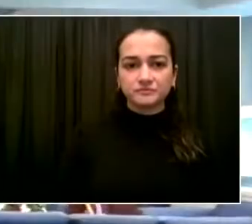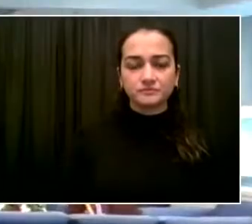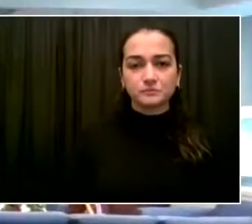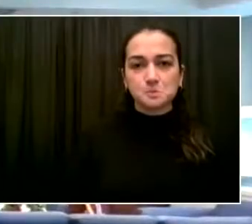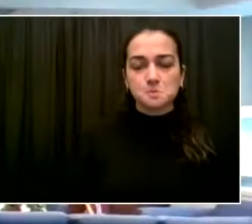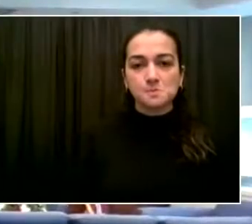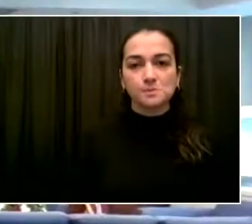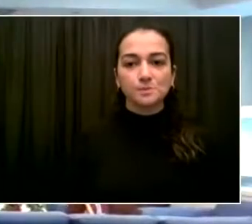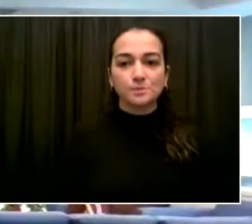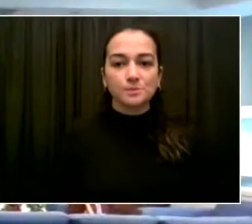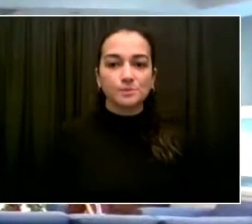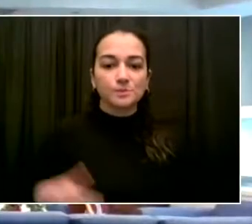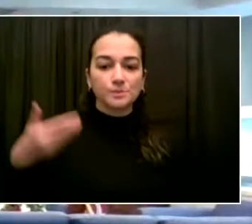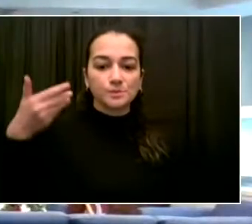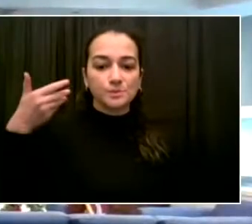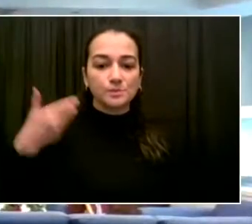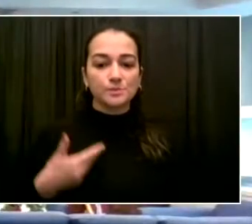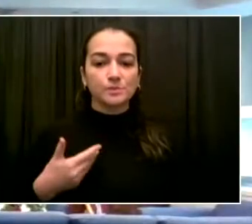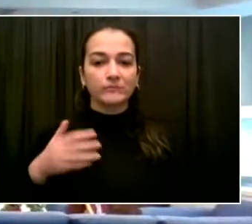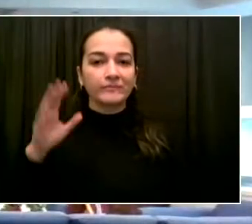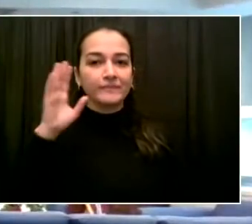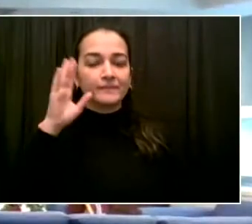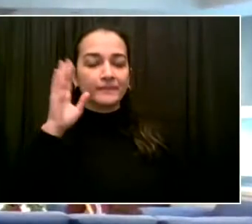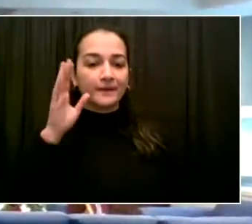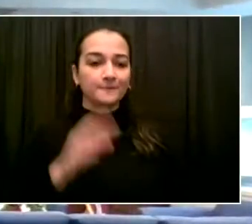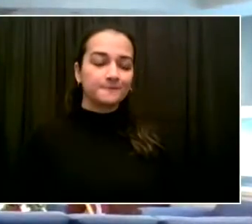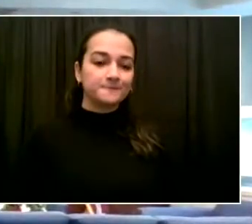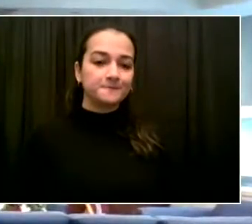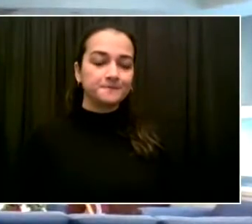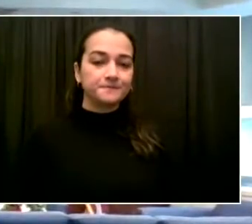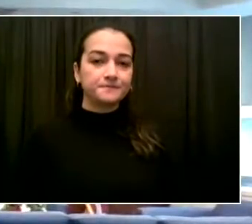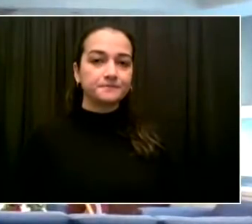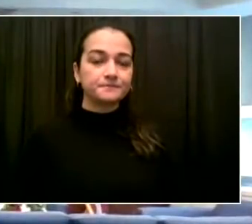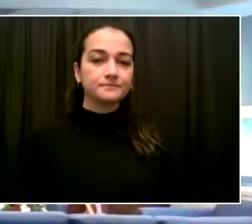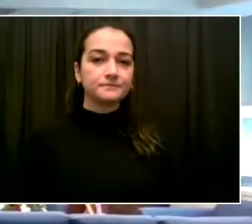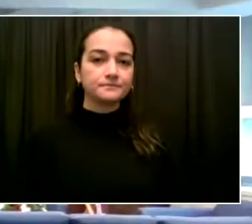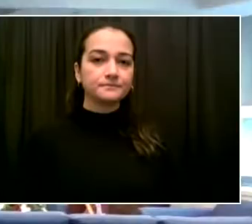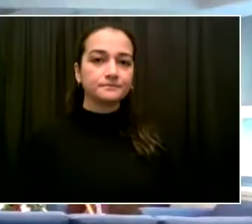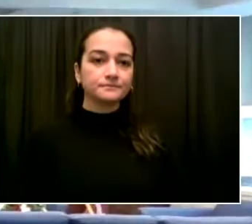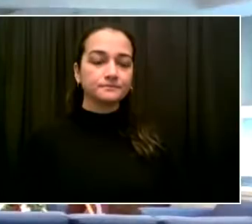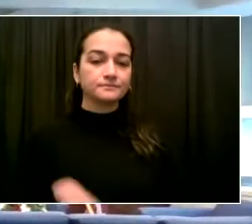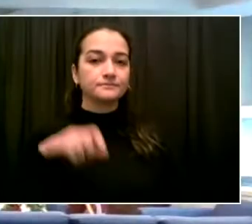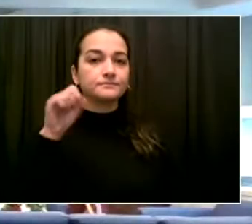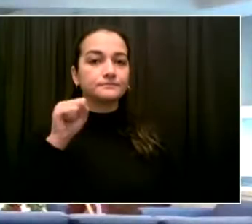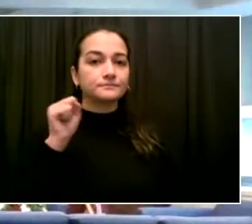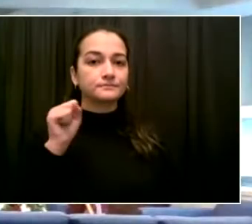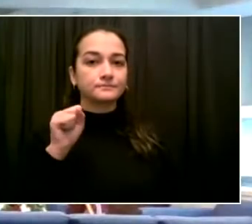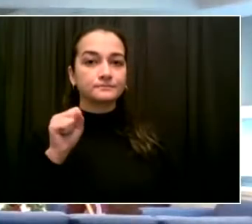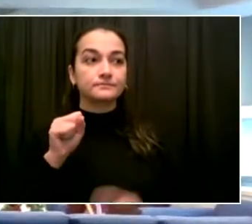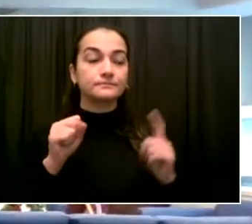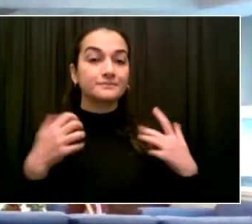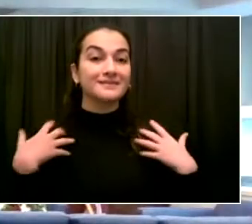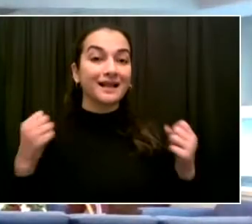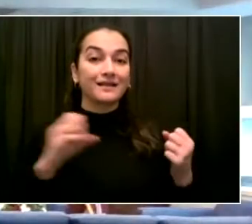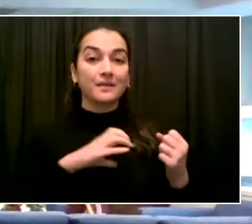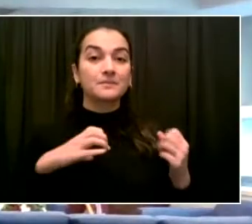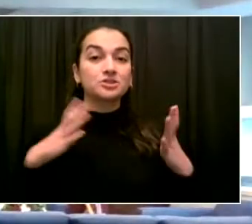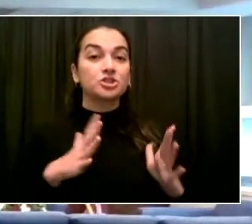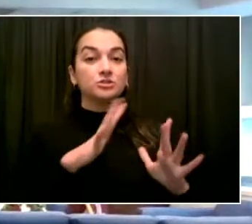OUR CORPOORATIN COUNSEL GEORGIA PESTANA. THANK YOU MR. MAYOR. YOU'RE ABSOLUTELY RIGHT.